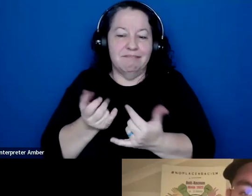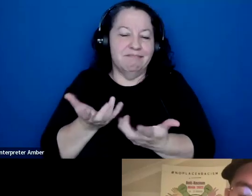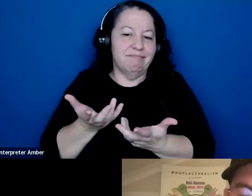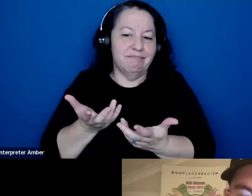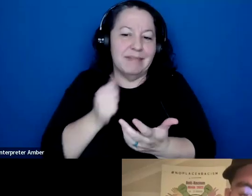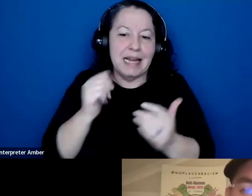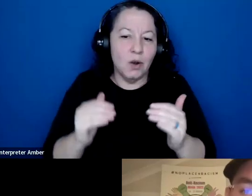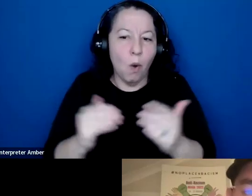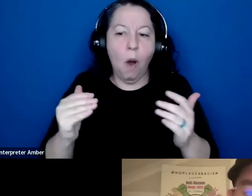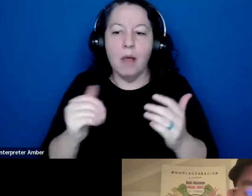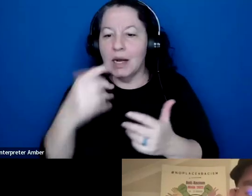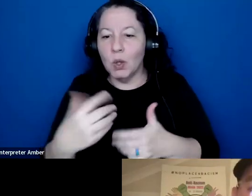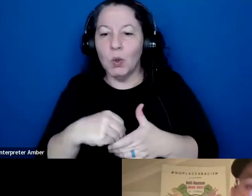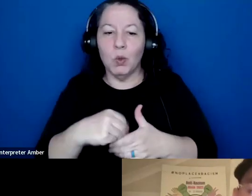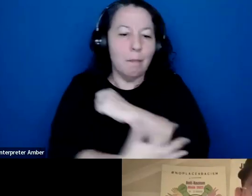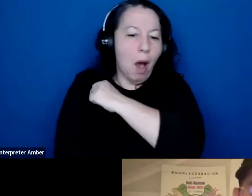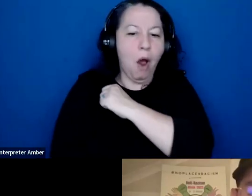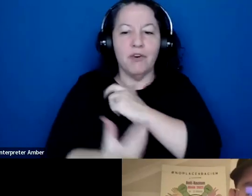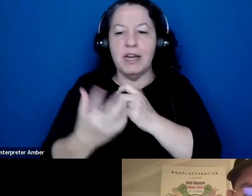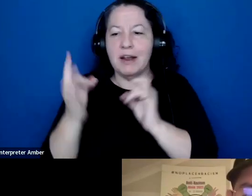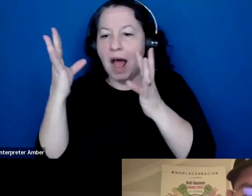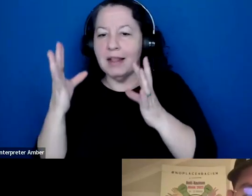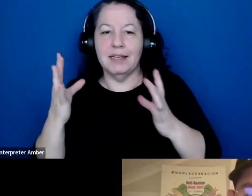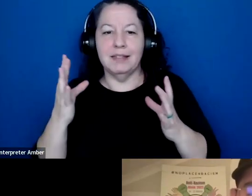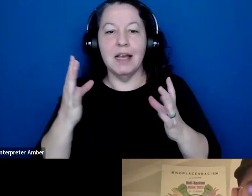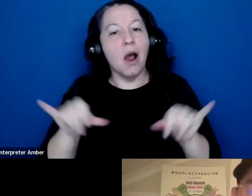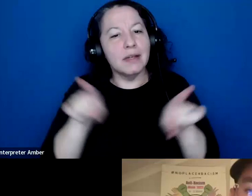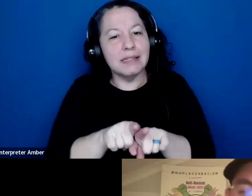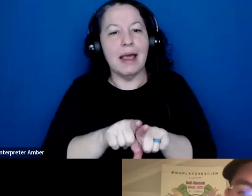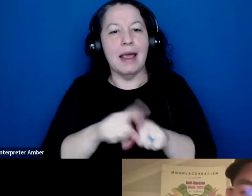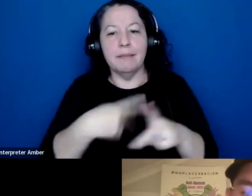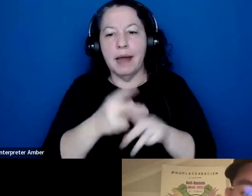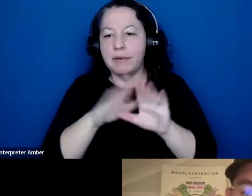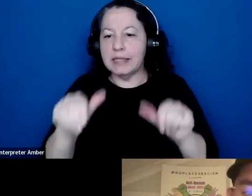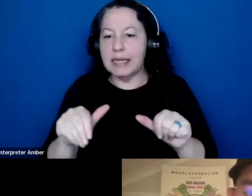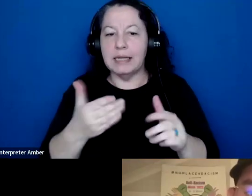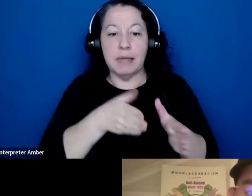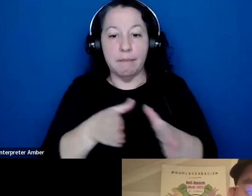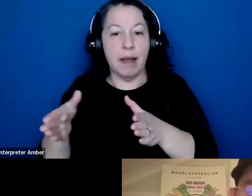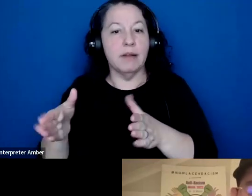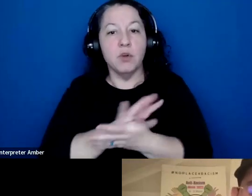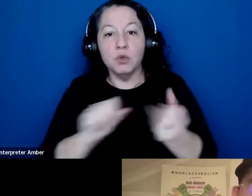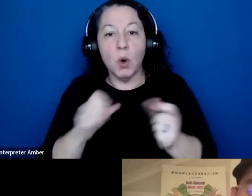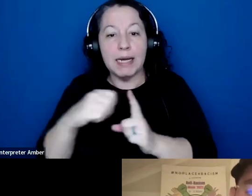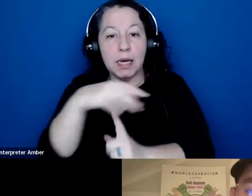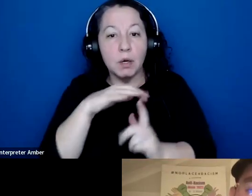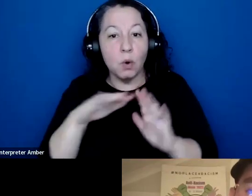and strife are the very same systems and methodologies which have destroyed ecosystems across the Global South in pursuit of profit.